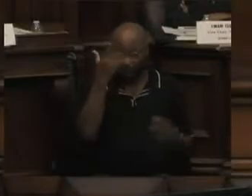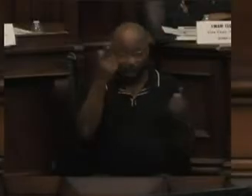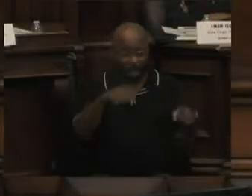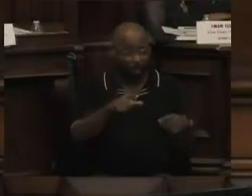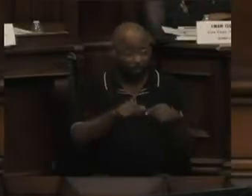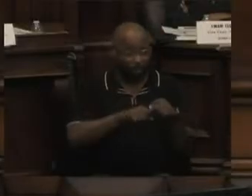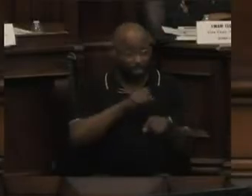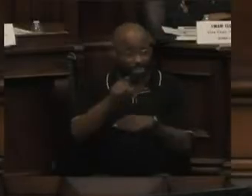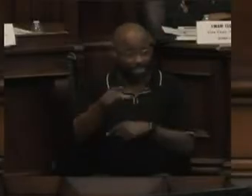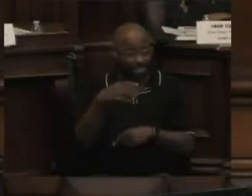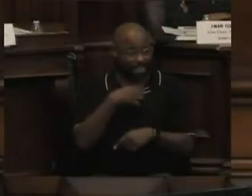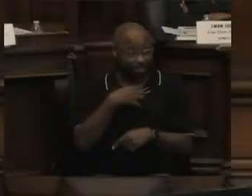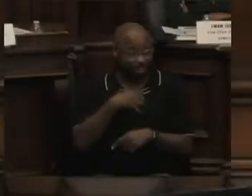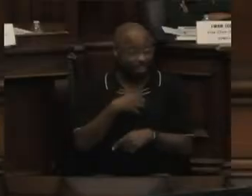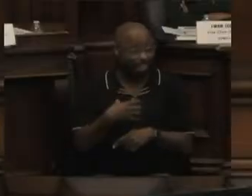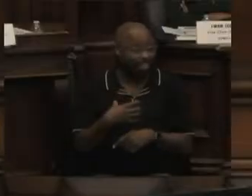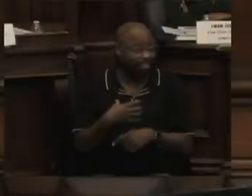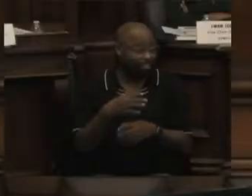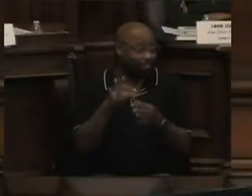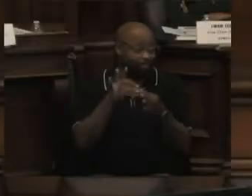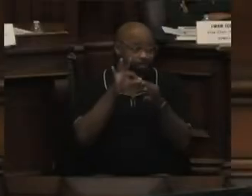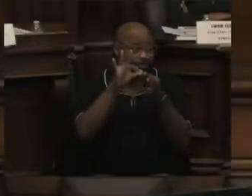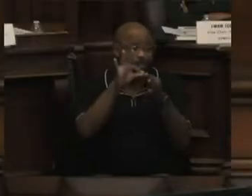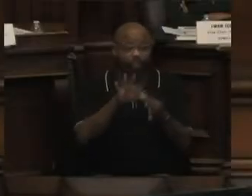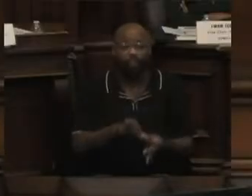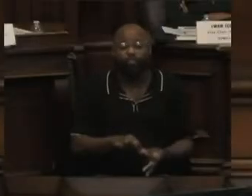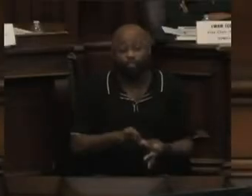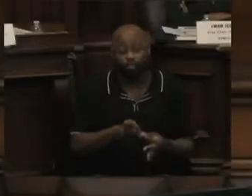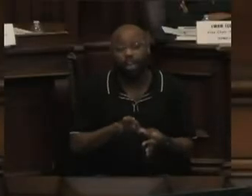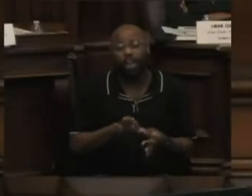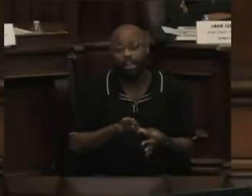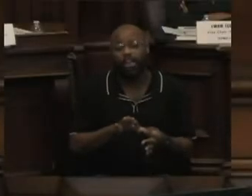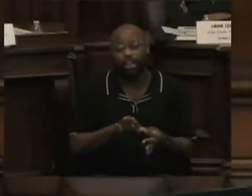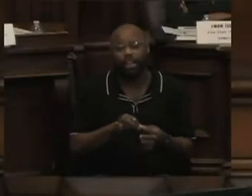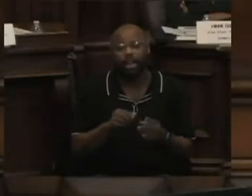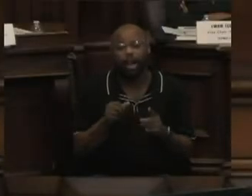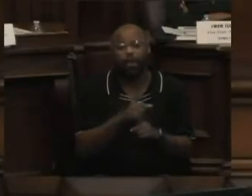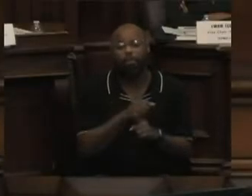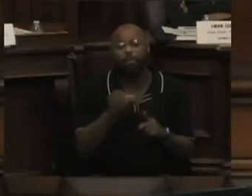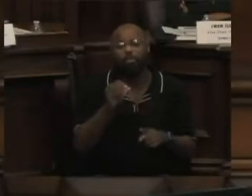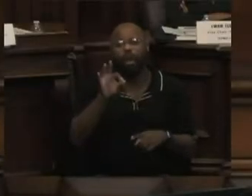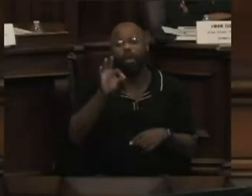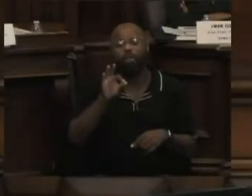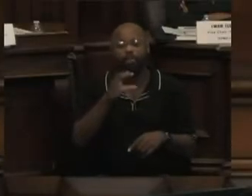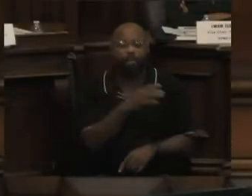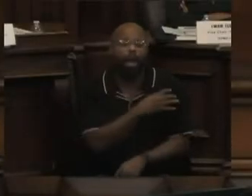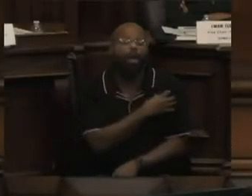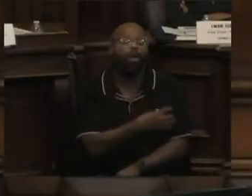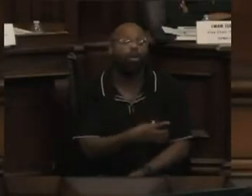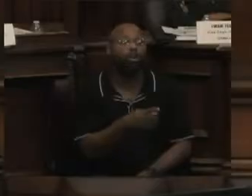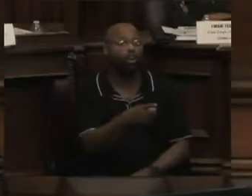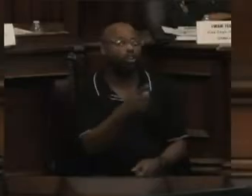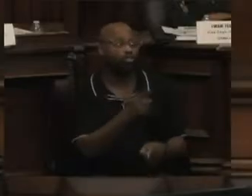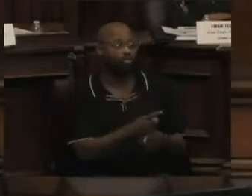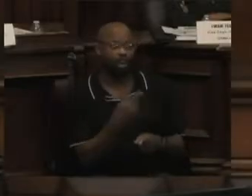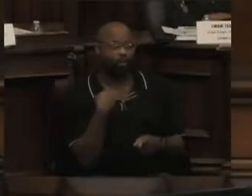we. I agree 100%. We need to know what happens when we send